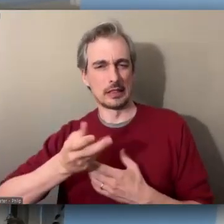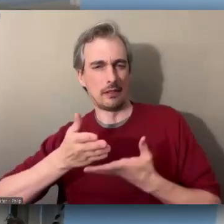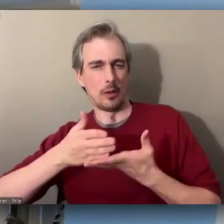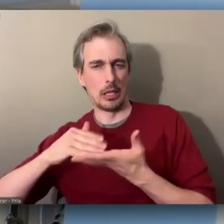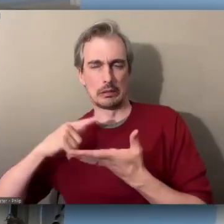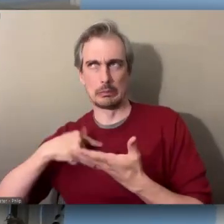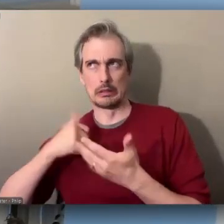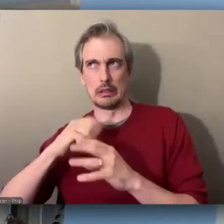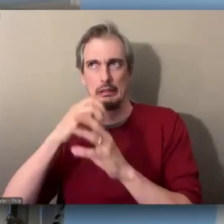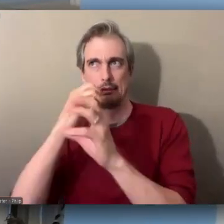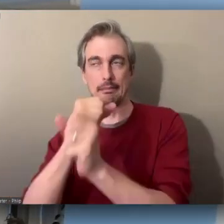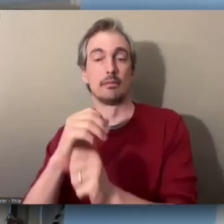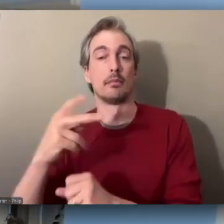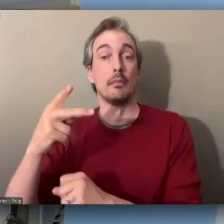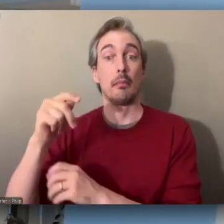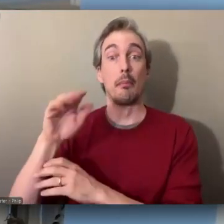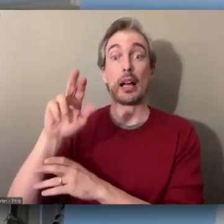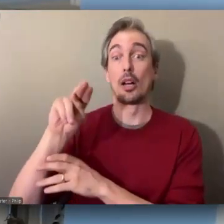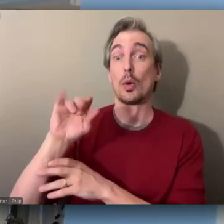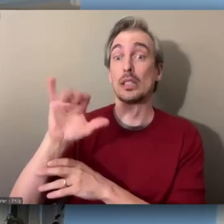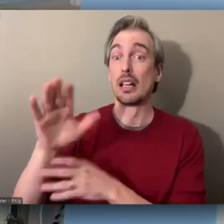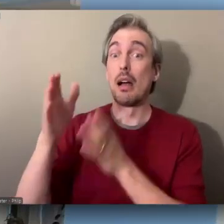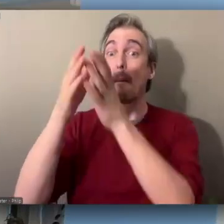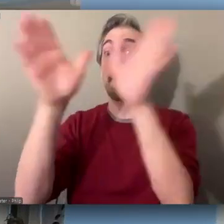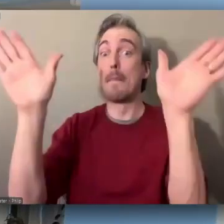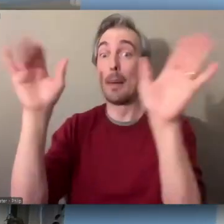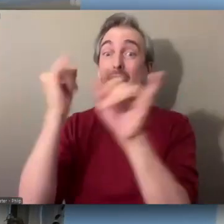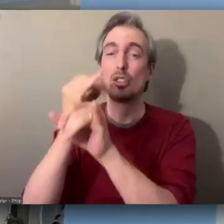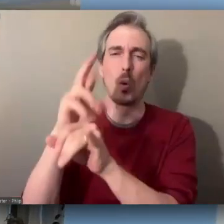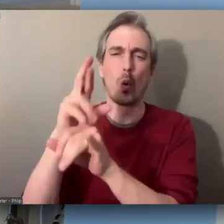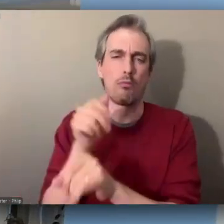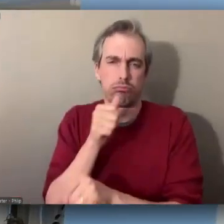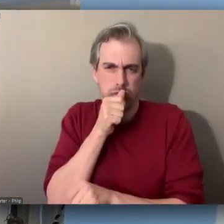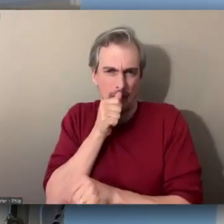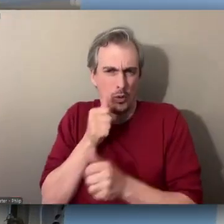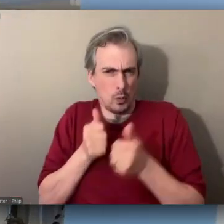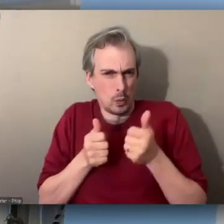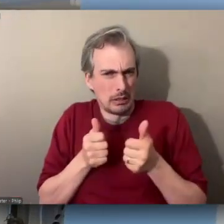institution or private? I heard you say that some aspects are regulated. Is the website